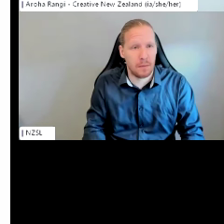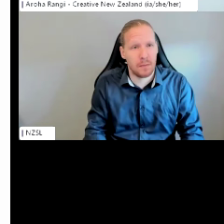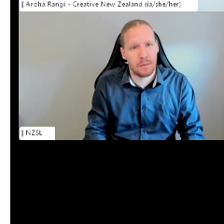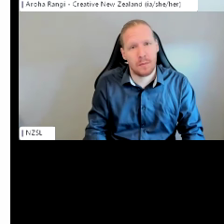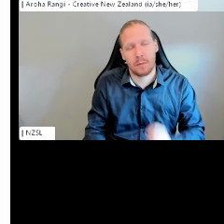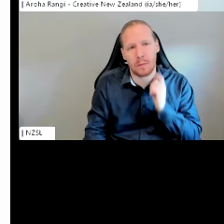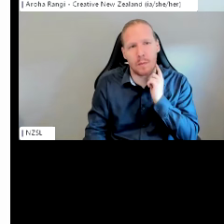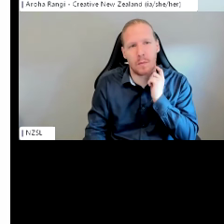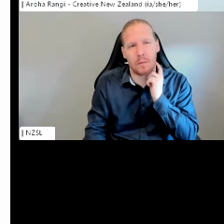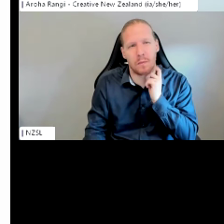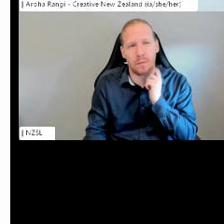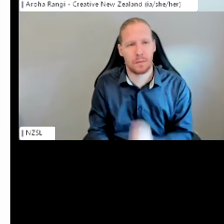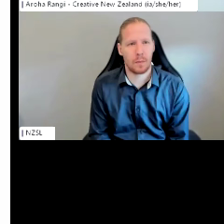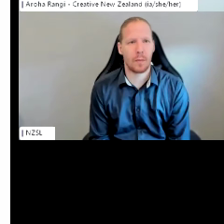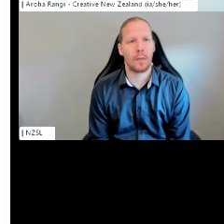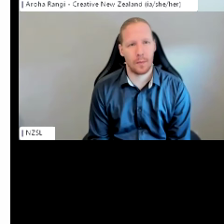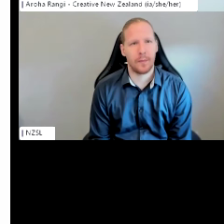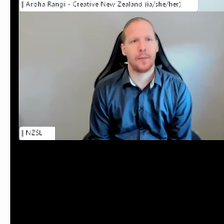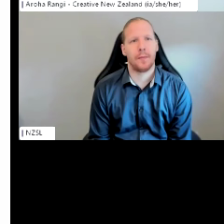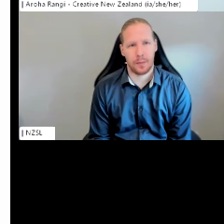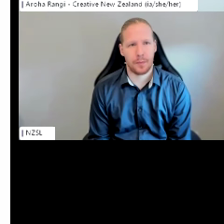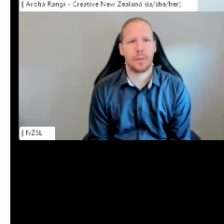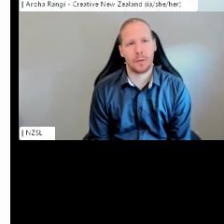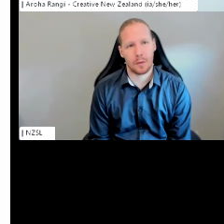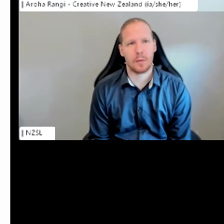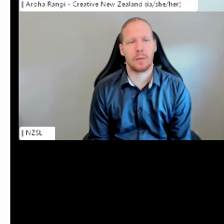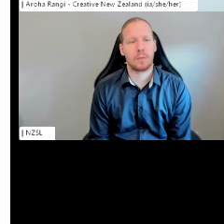we have asked them, they've not clocked the fact that we've asked them, not seen the fact we've